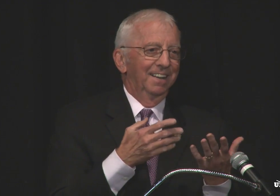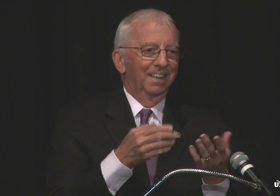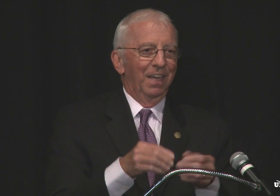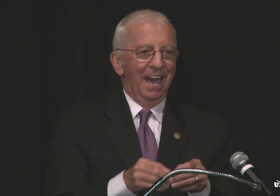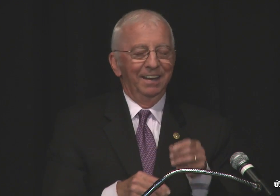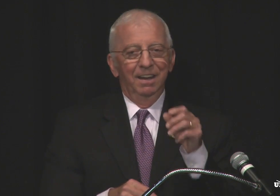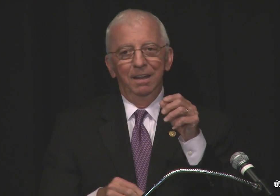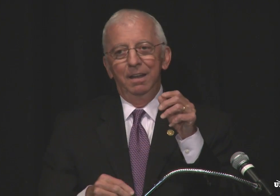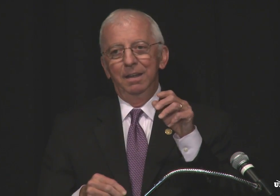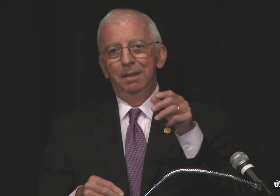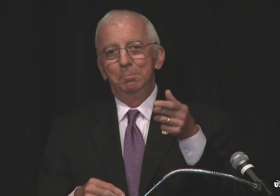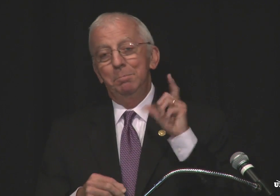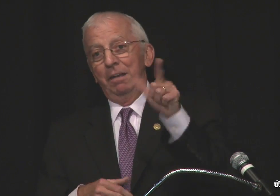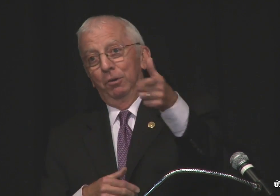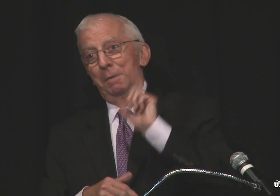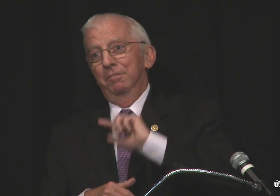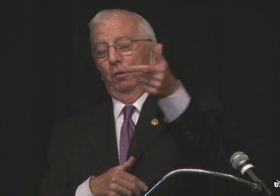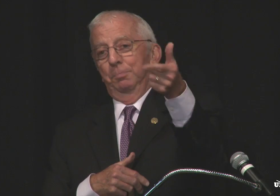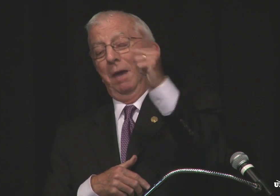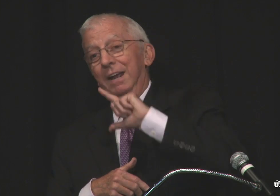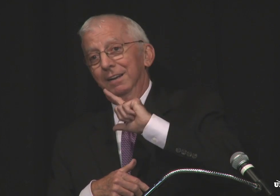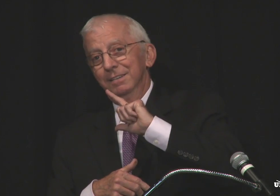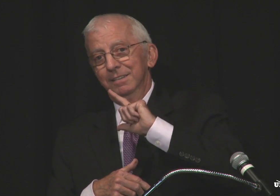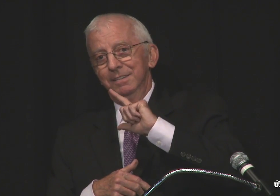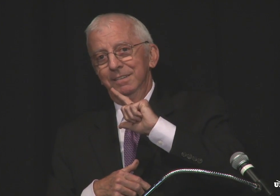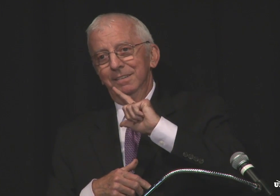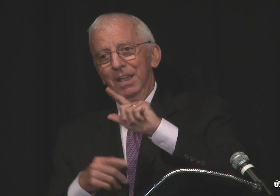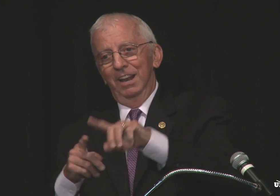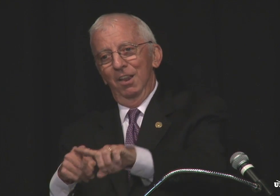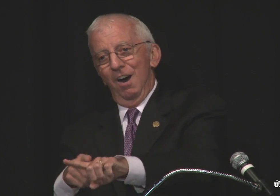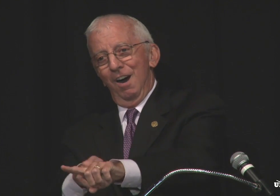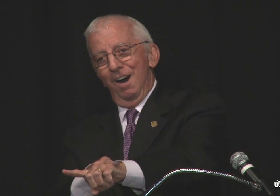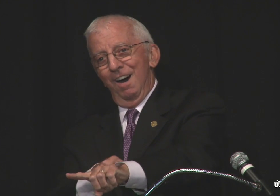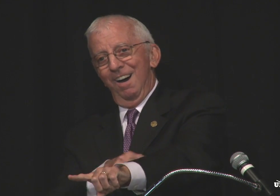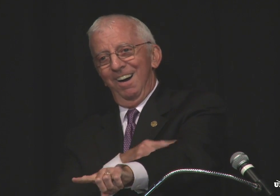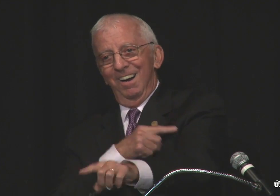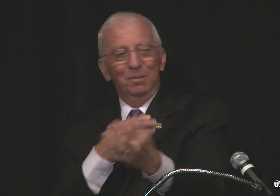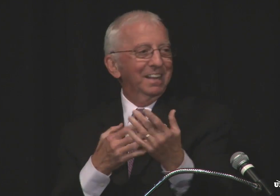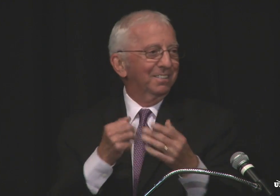Then back and forth, back and forth, back then a long wait. [stretched out "long" to stress it]